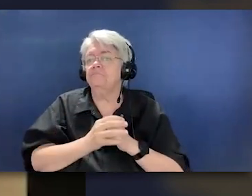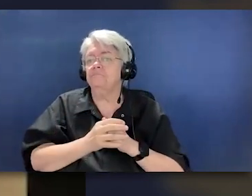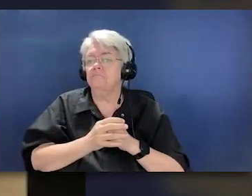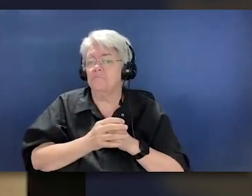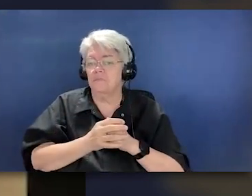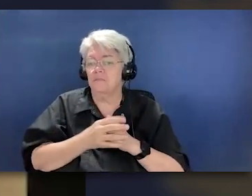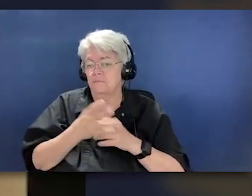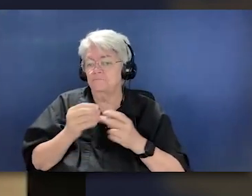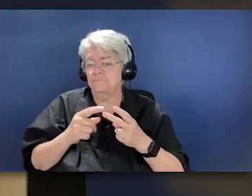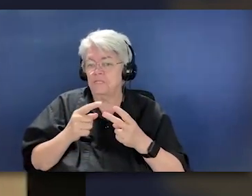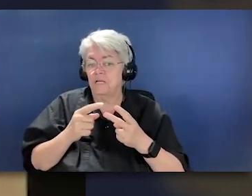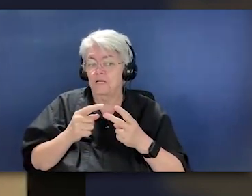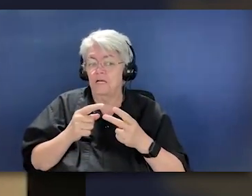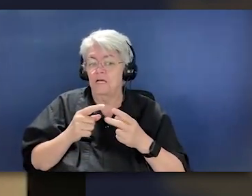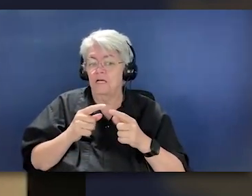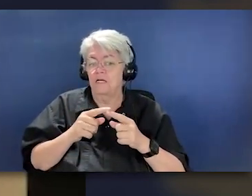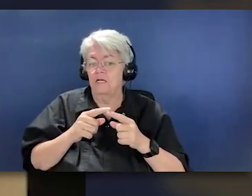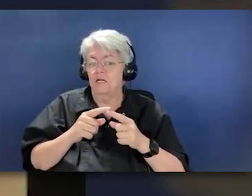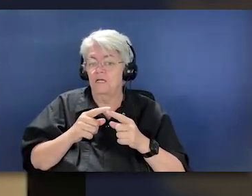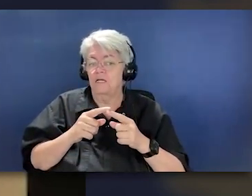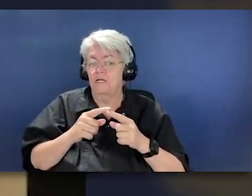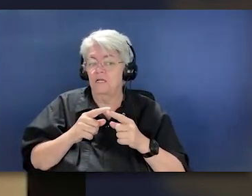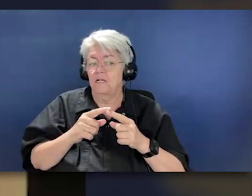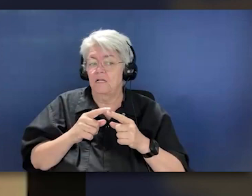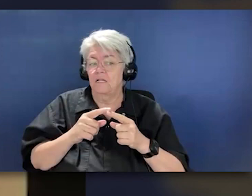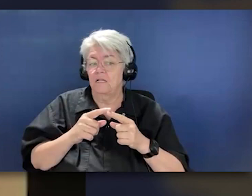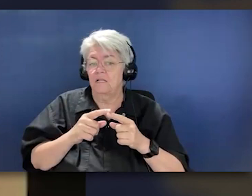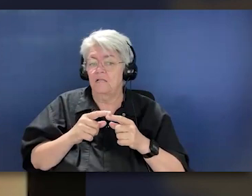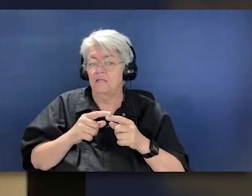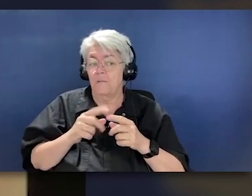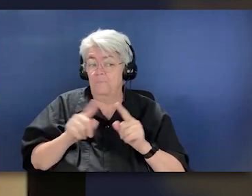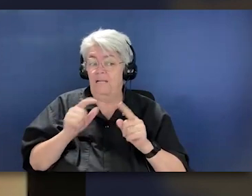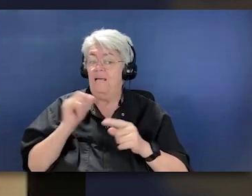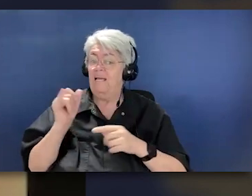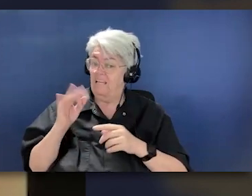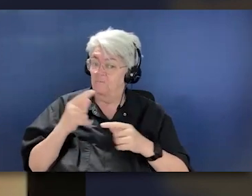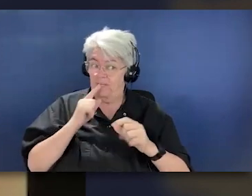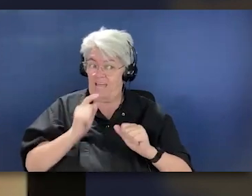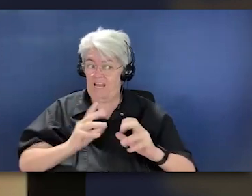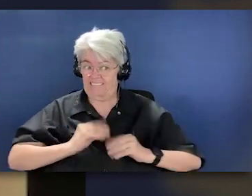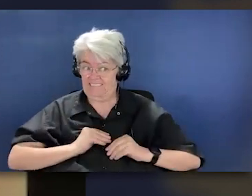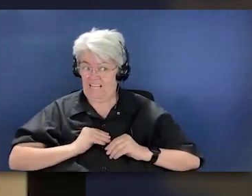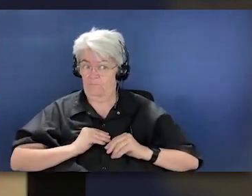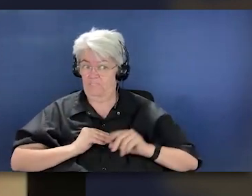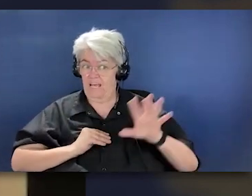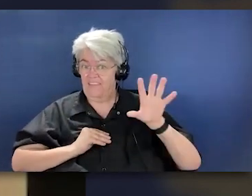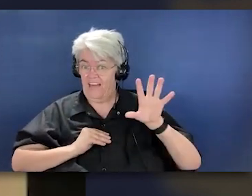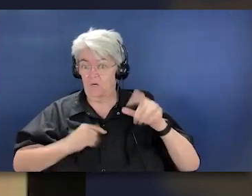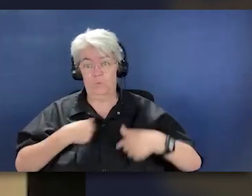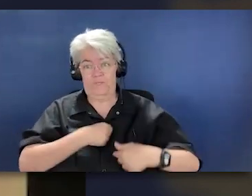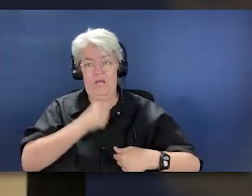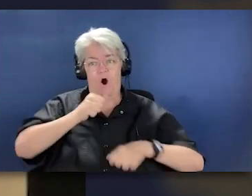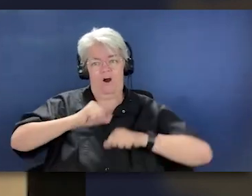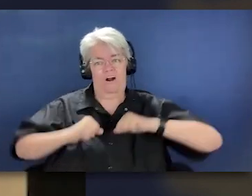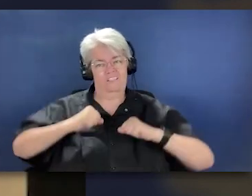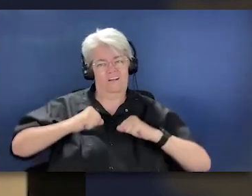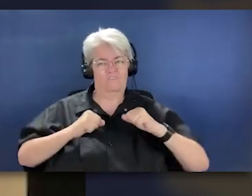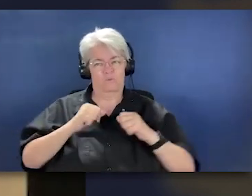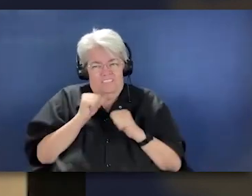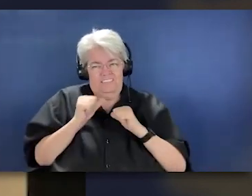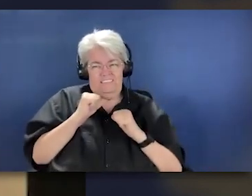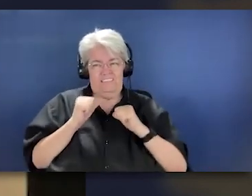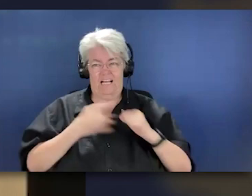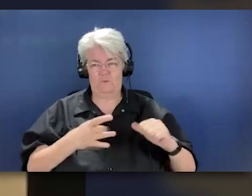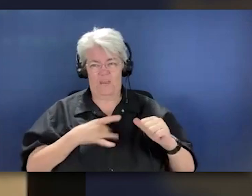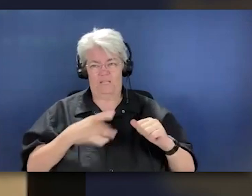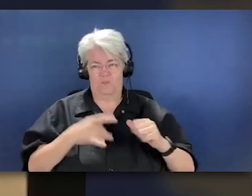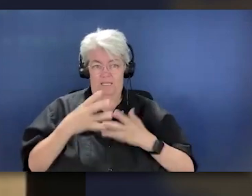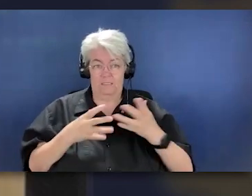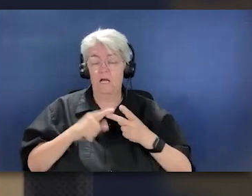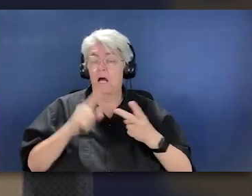on our own. But if we can accept that we’re going to be uncomfortable and if we can work together,